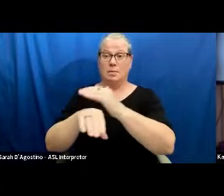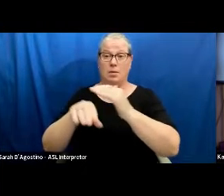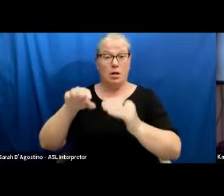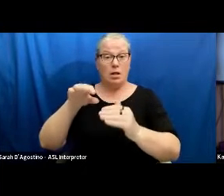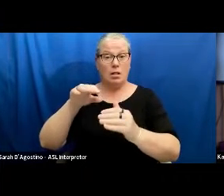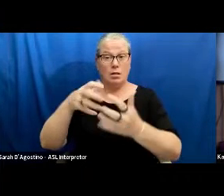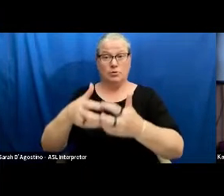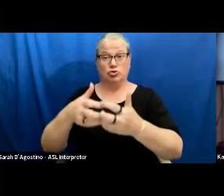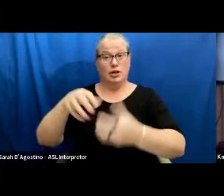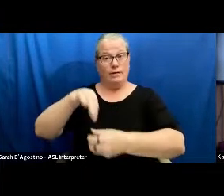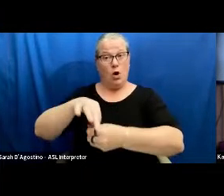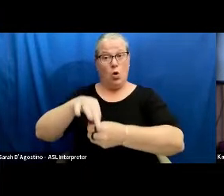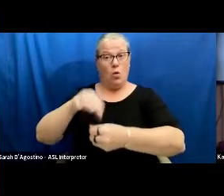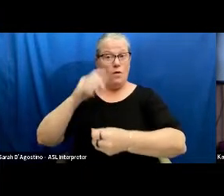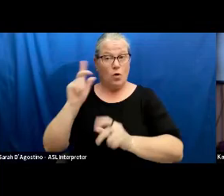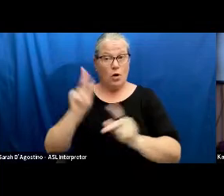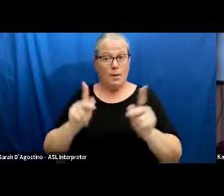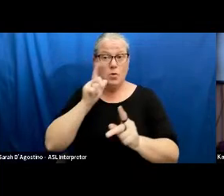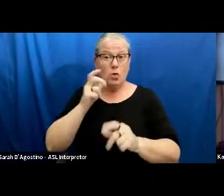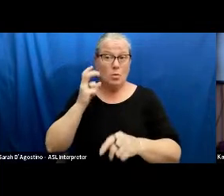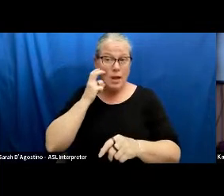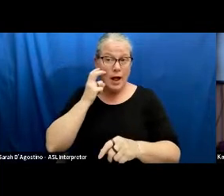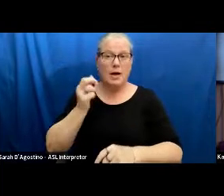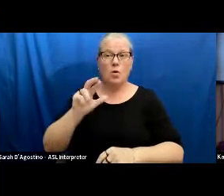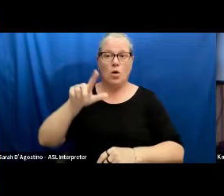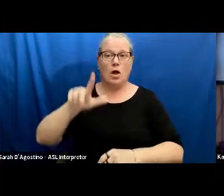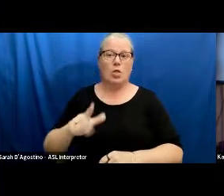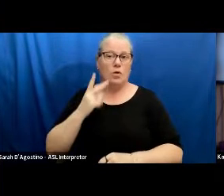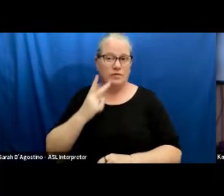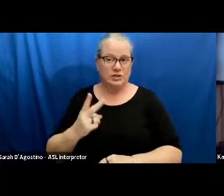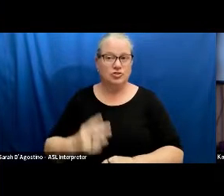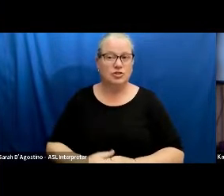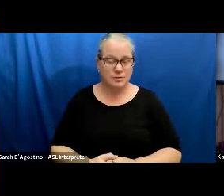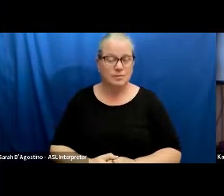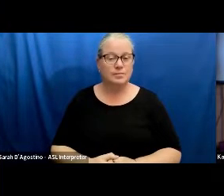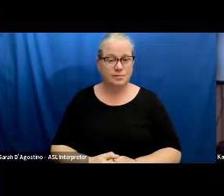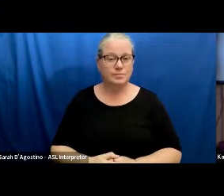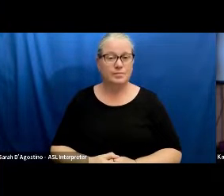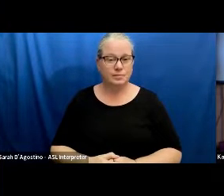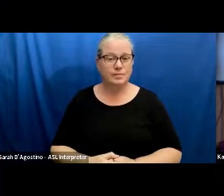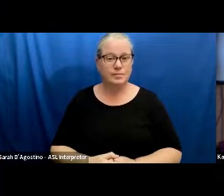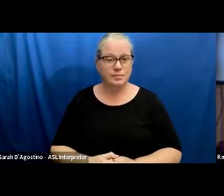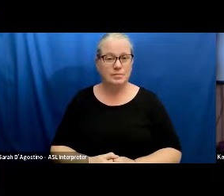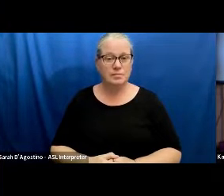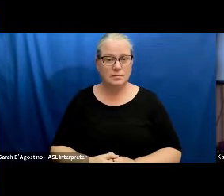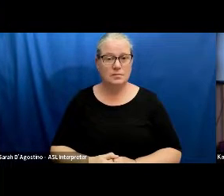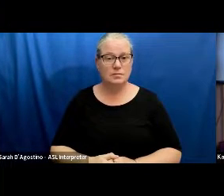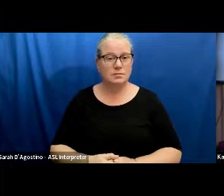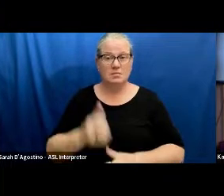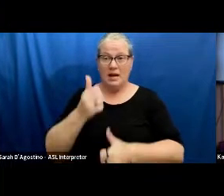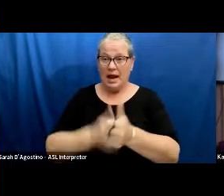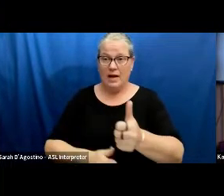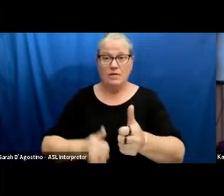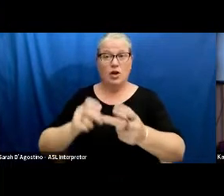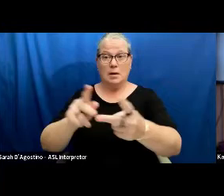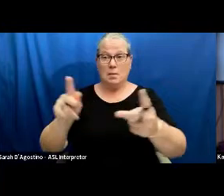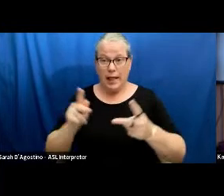those who are blind and have low vision every polling location is required to